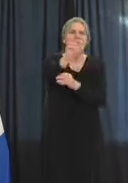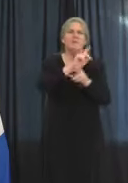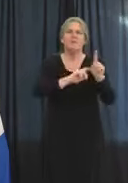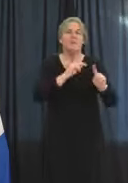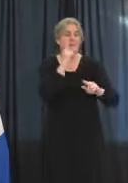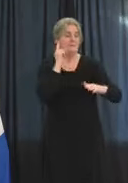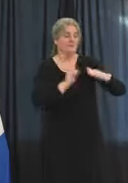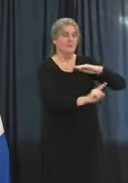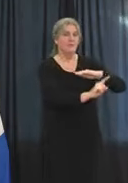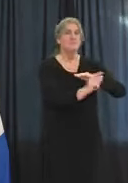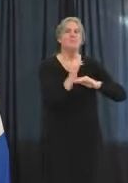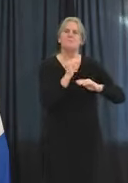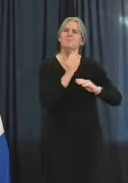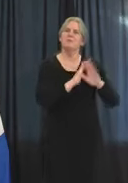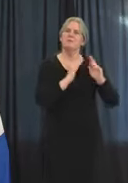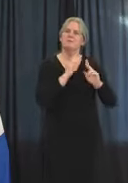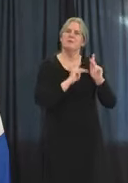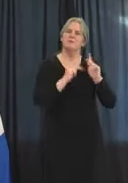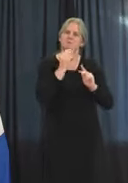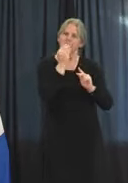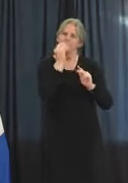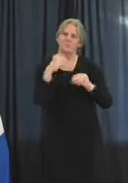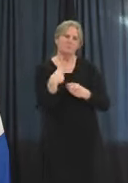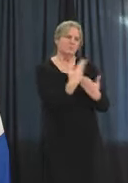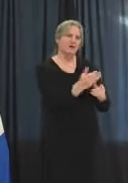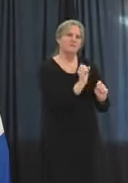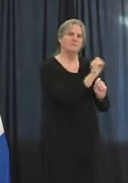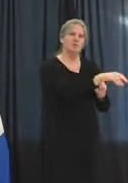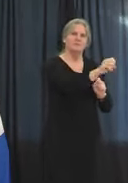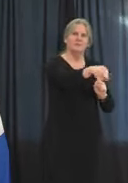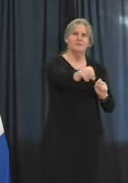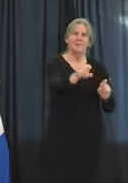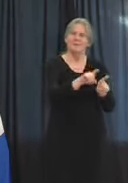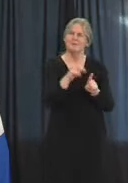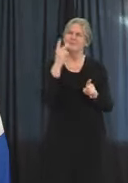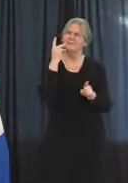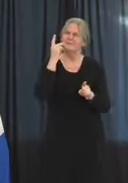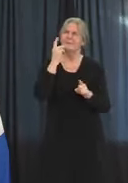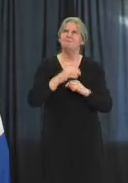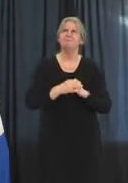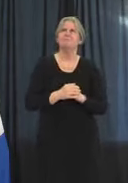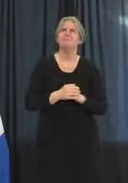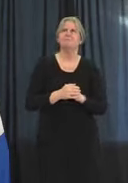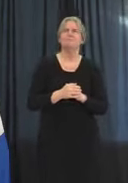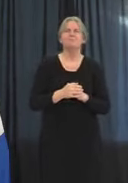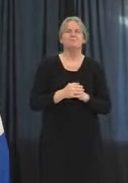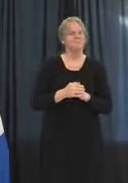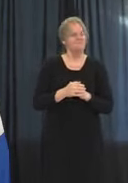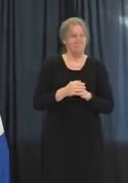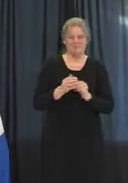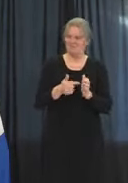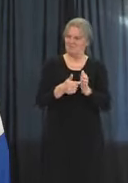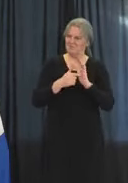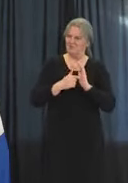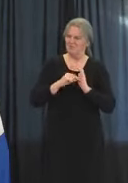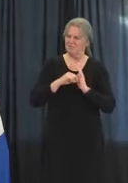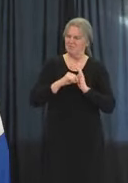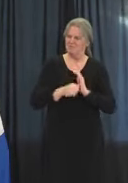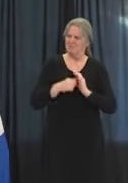are in self-isolation. We are showing again and again that we are a great and thriving